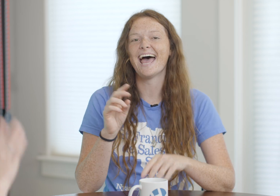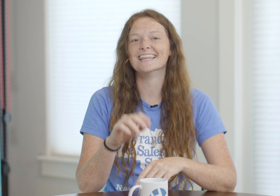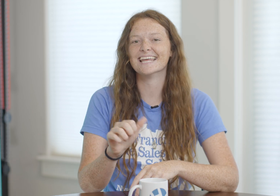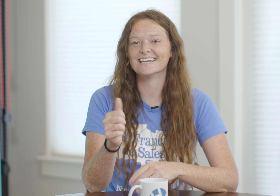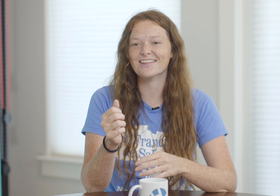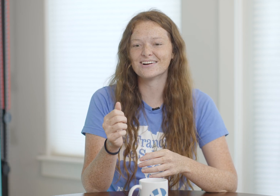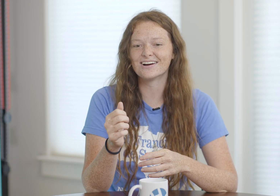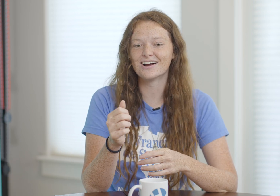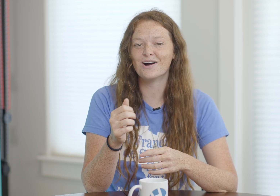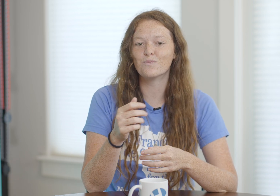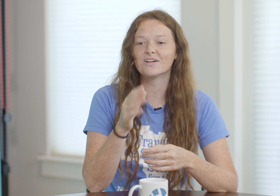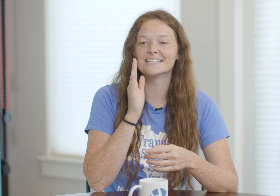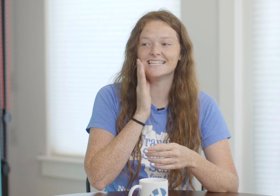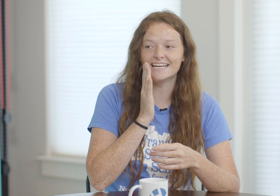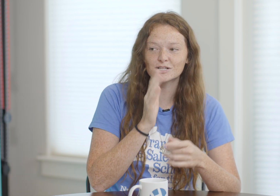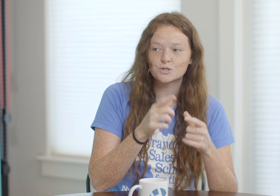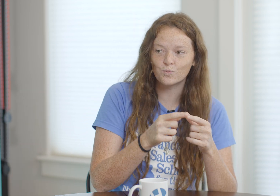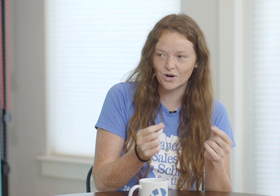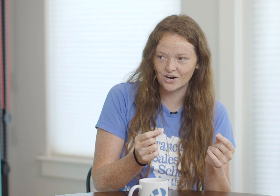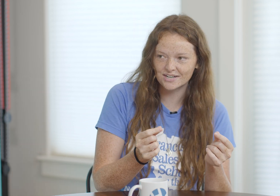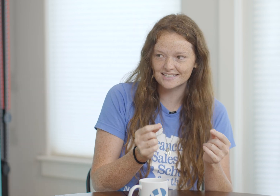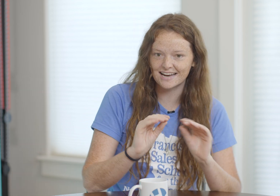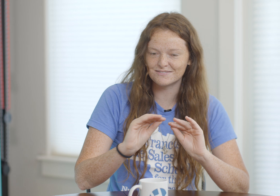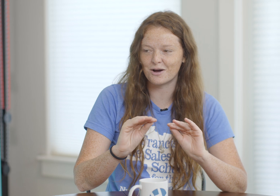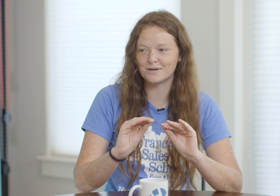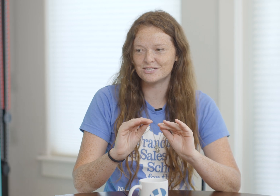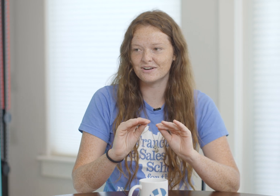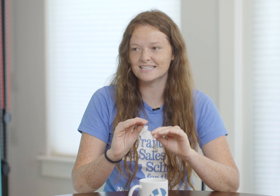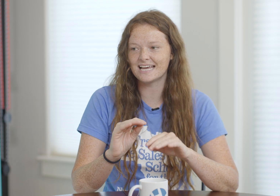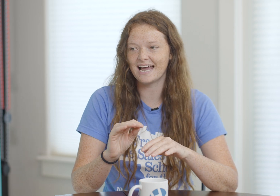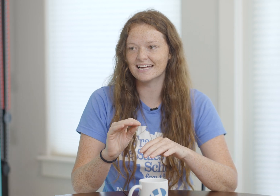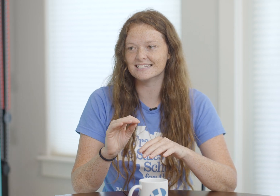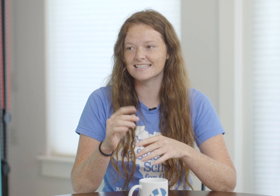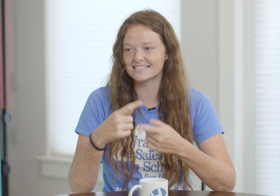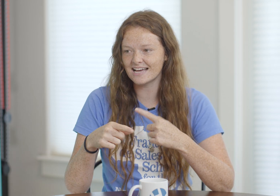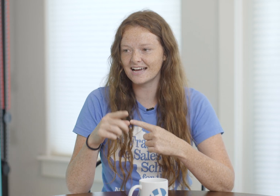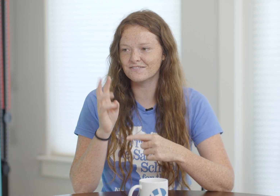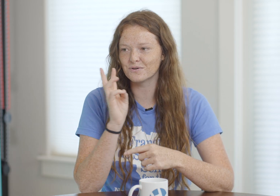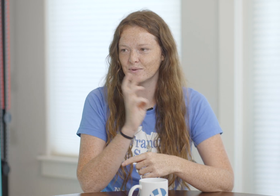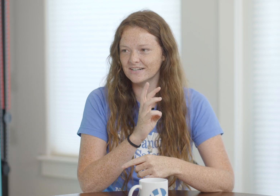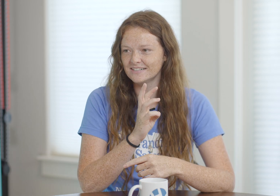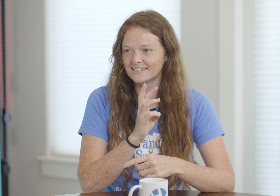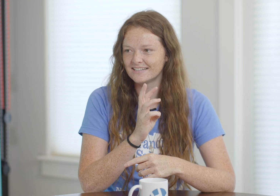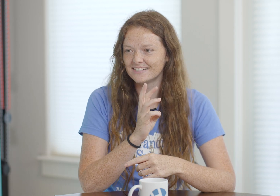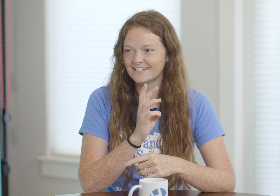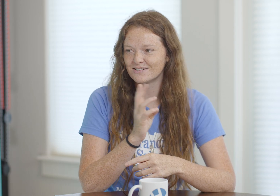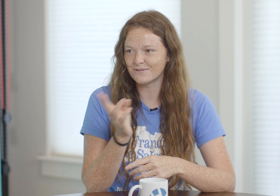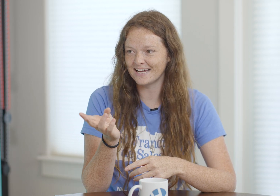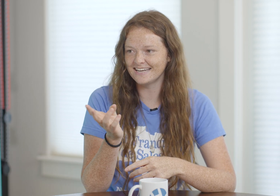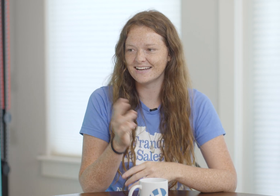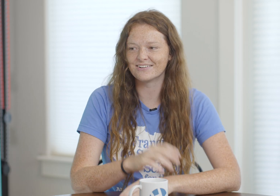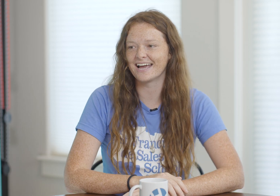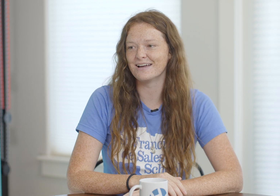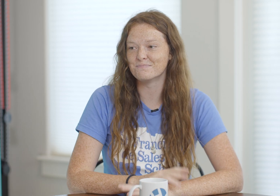And then another well, it's an English word that I've taught my students and the sign for weird. Yes. Right. Yeah. Okay.